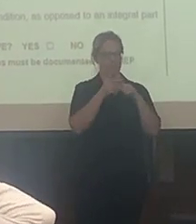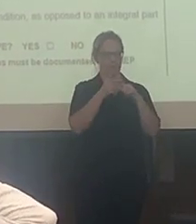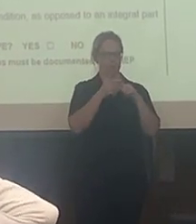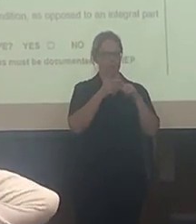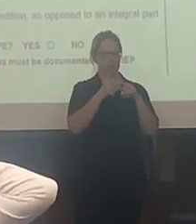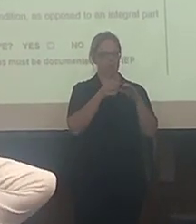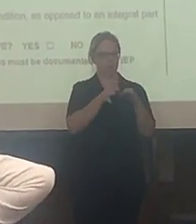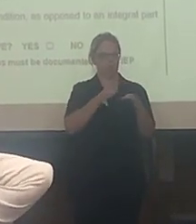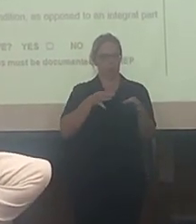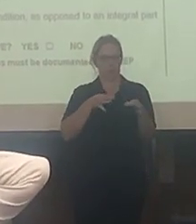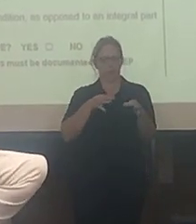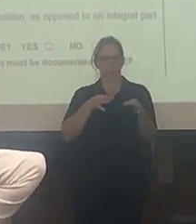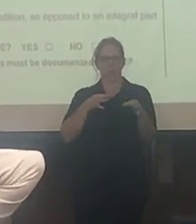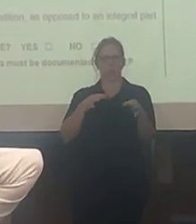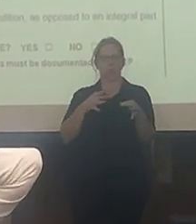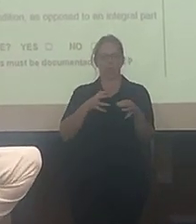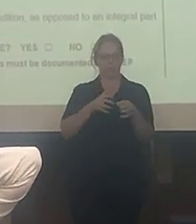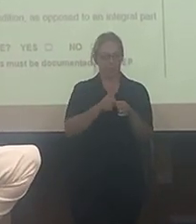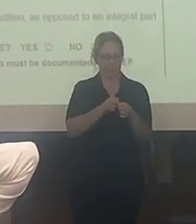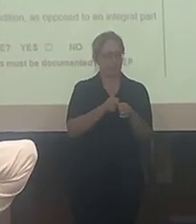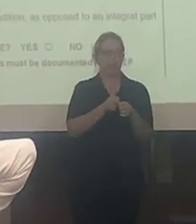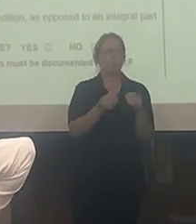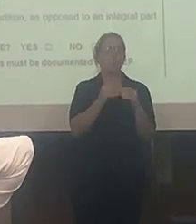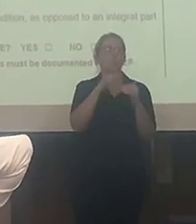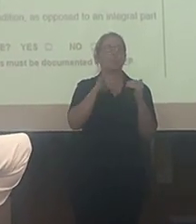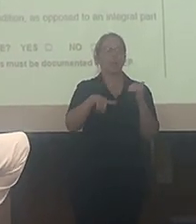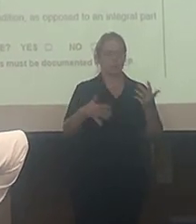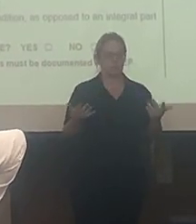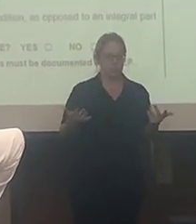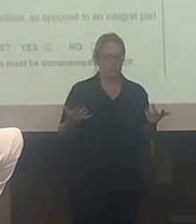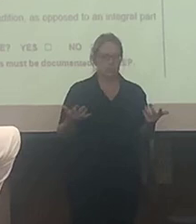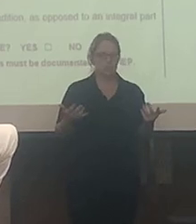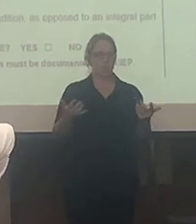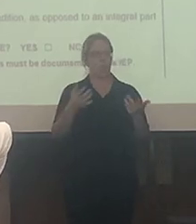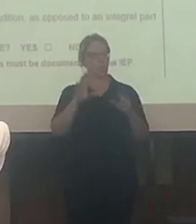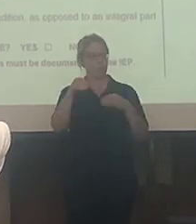while to catch up it's bigger than that too it's about are they being provided with some you know